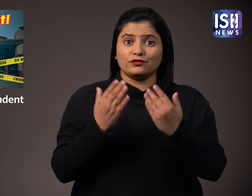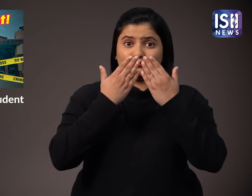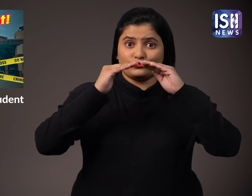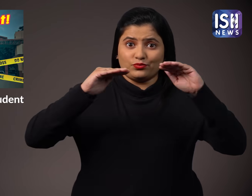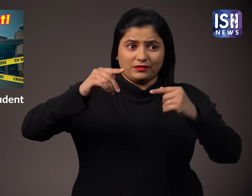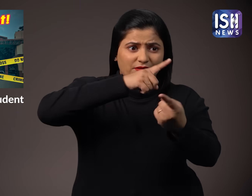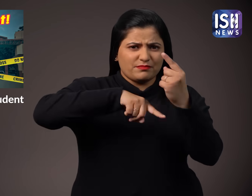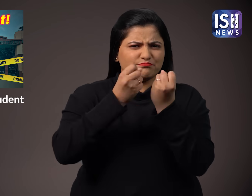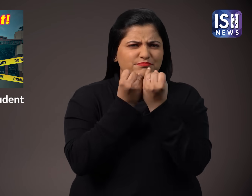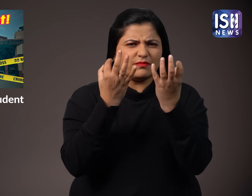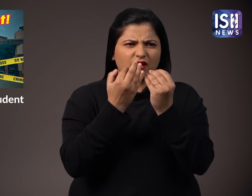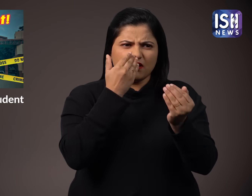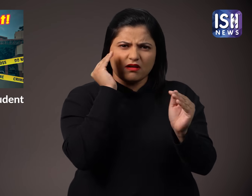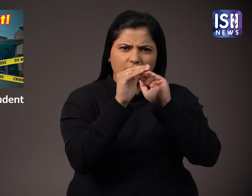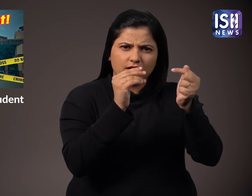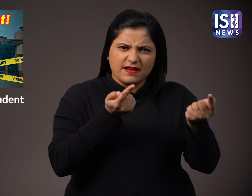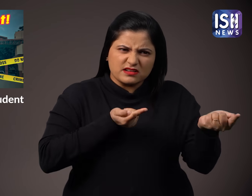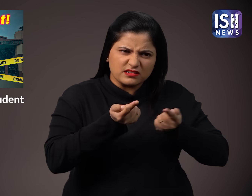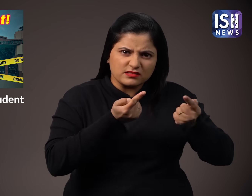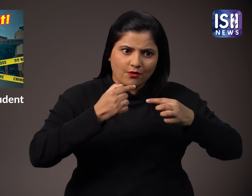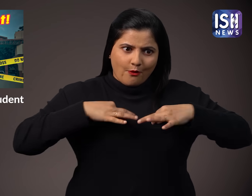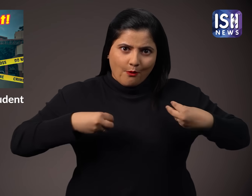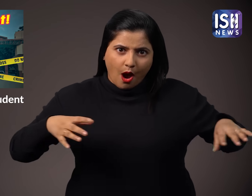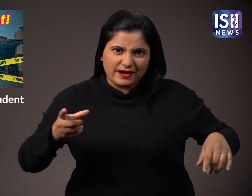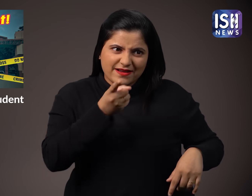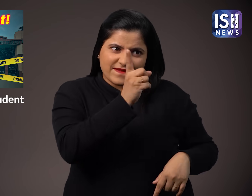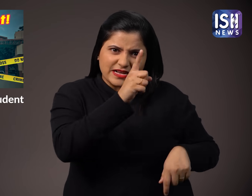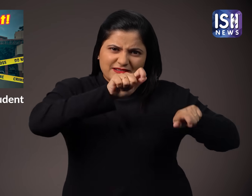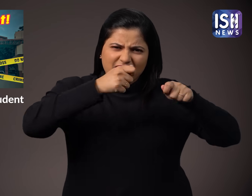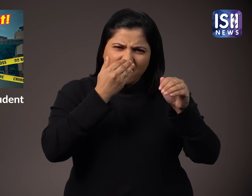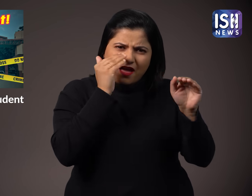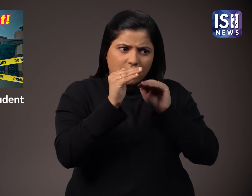Many students are subjected to harassment, bullying and ragging.